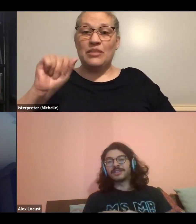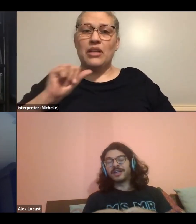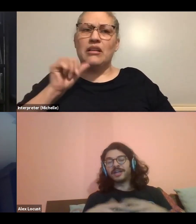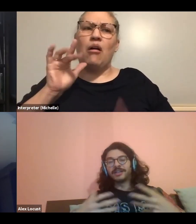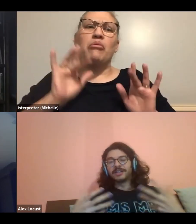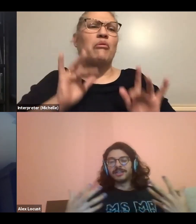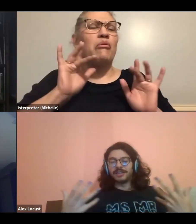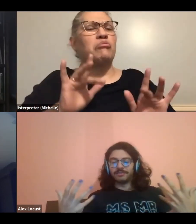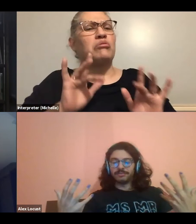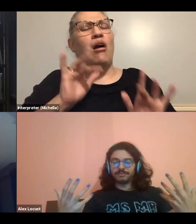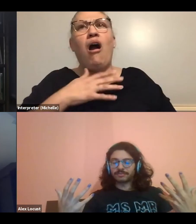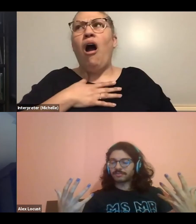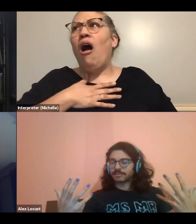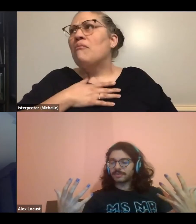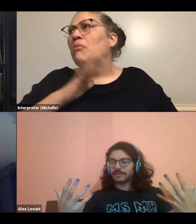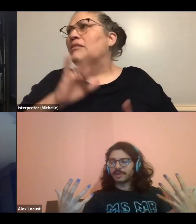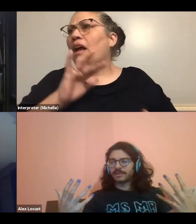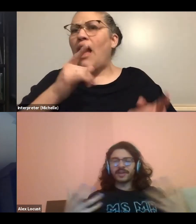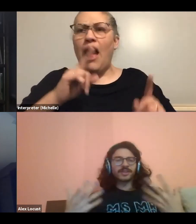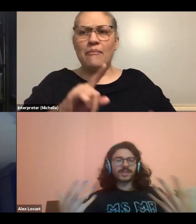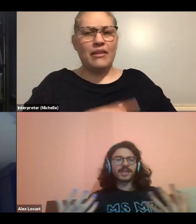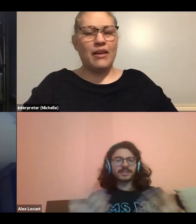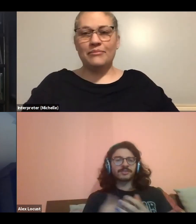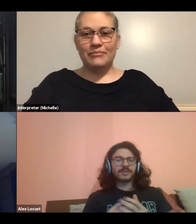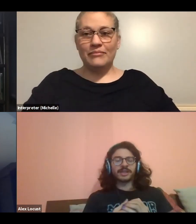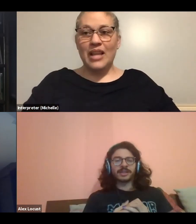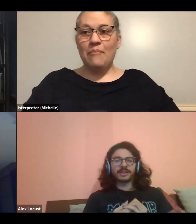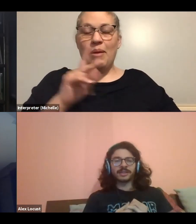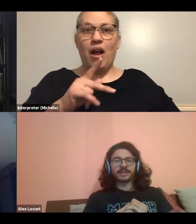Alex Locust: And in ways where their disability is not like pitied it's not.